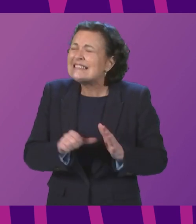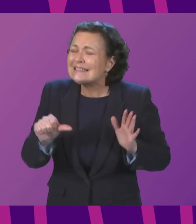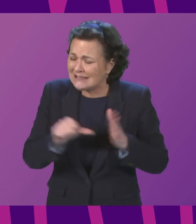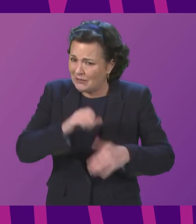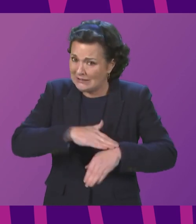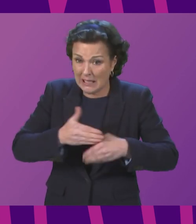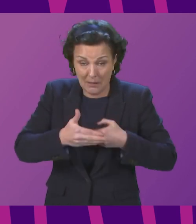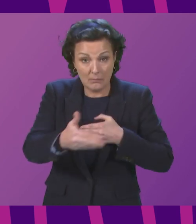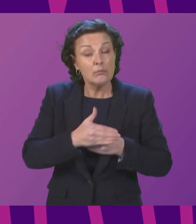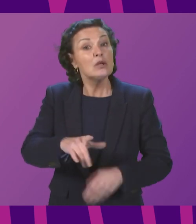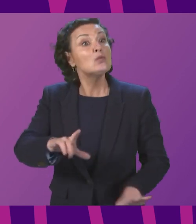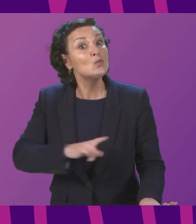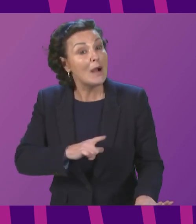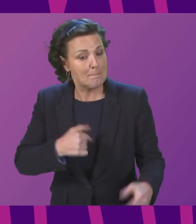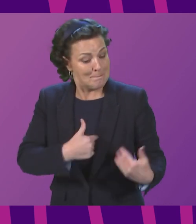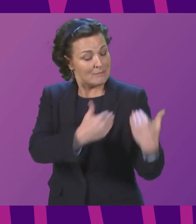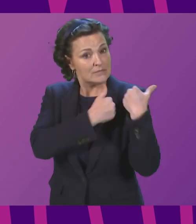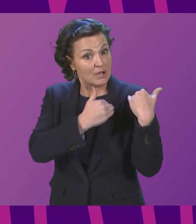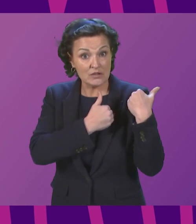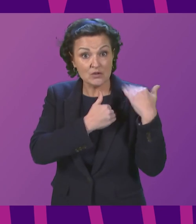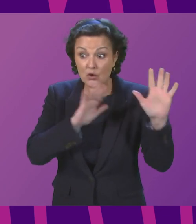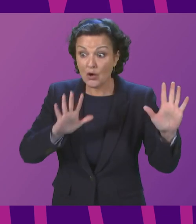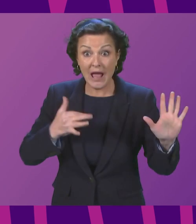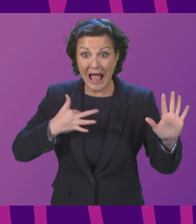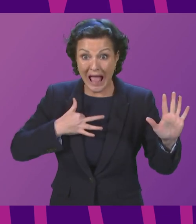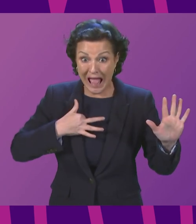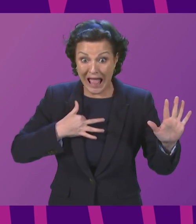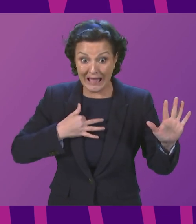That is why my responsibility is to apply my judgment—that is my job—to the data